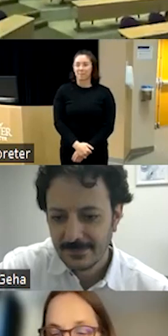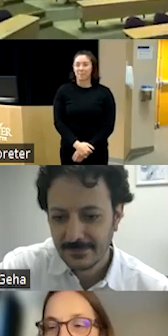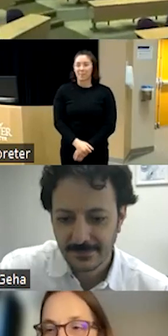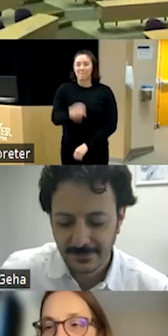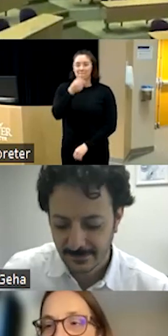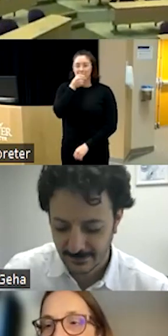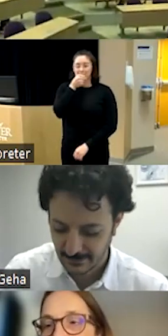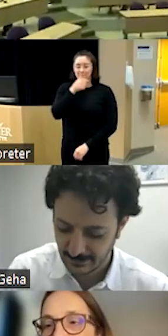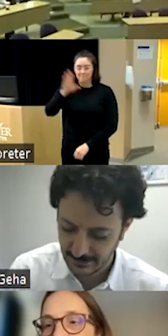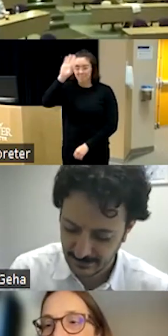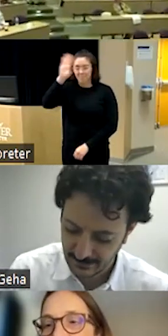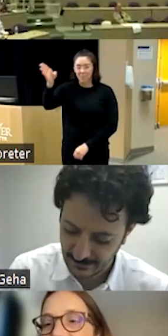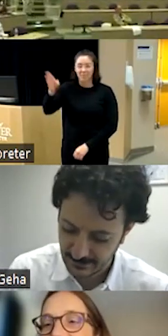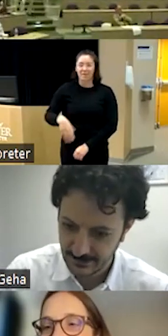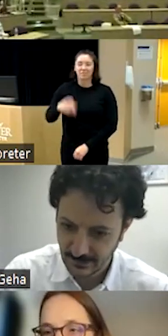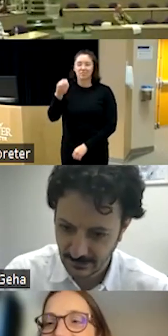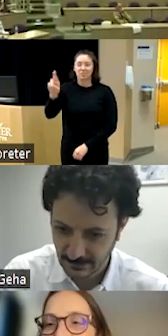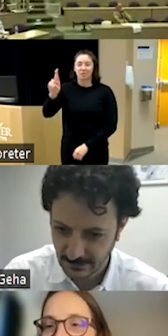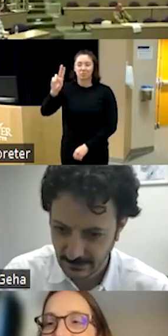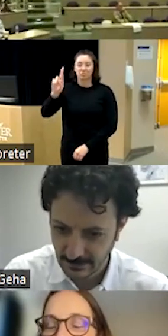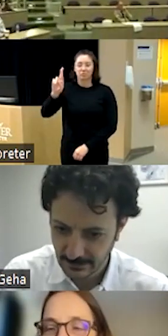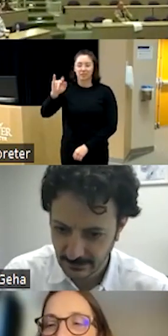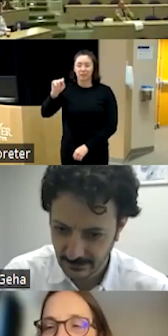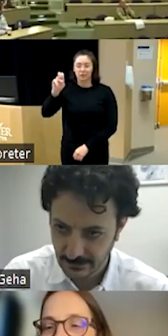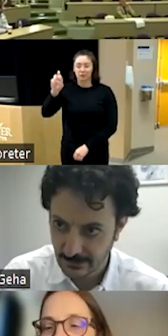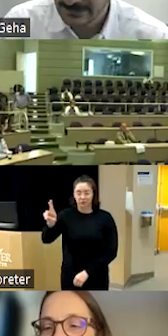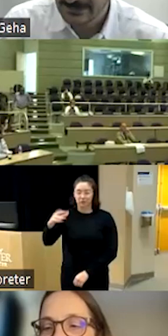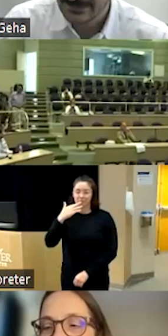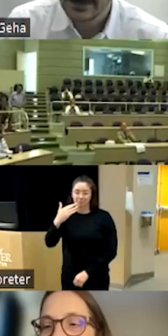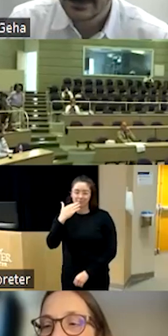good well hello Dr rittner and thank you so much and Dr geha as well this is just